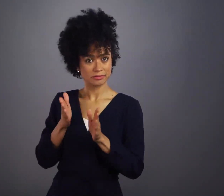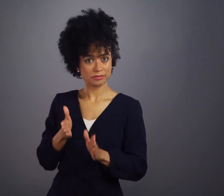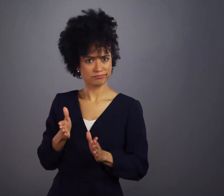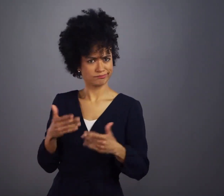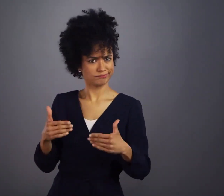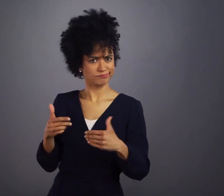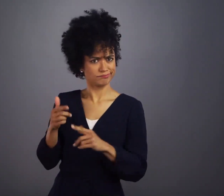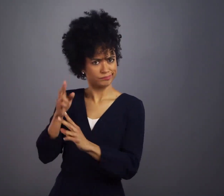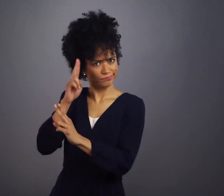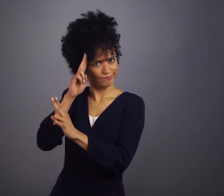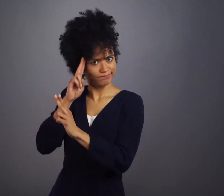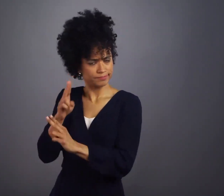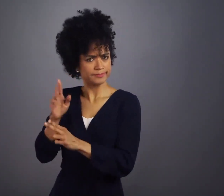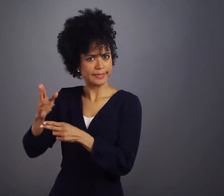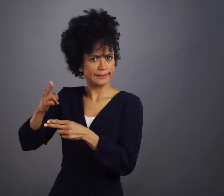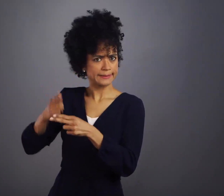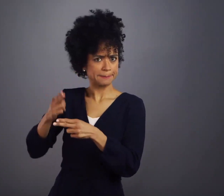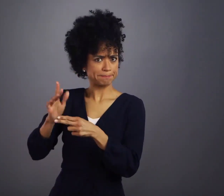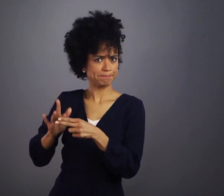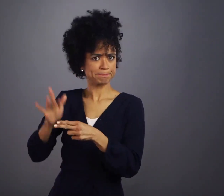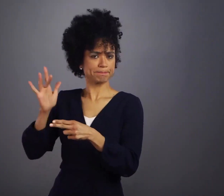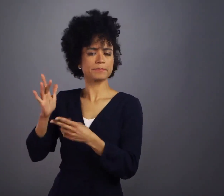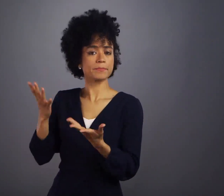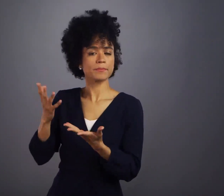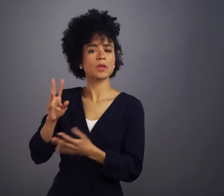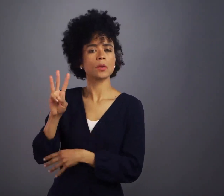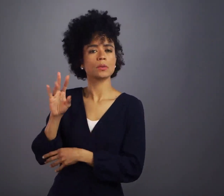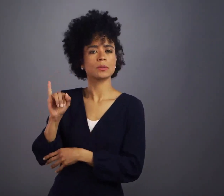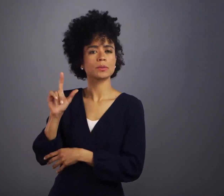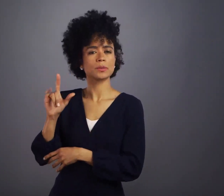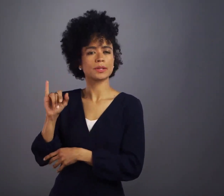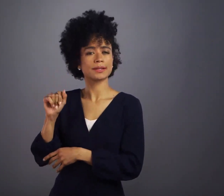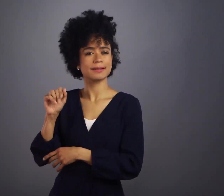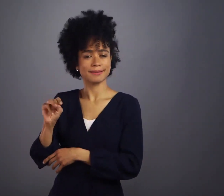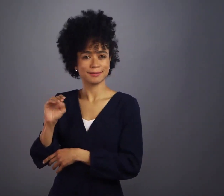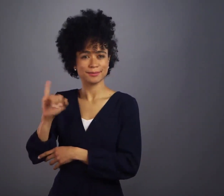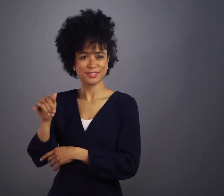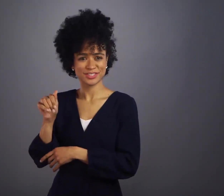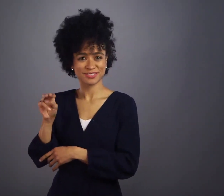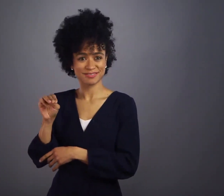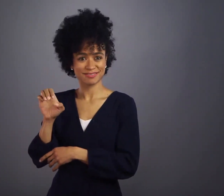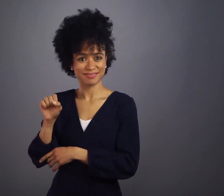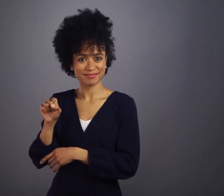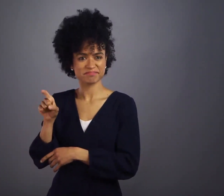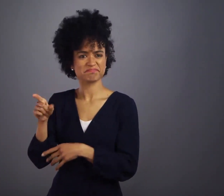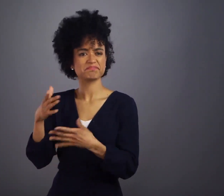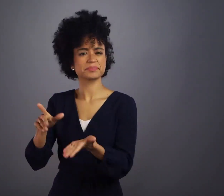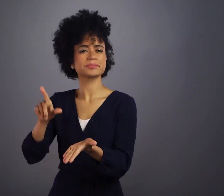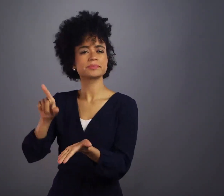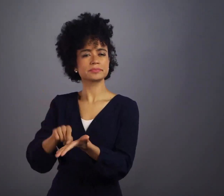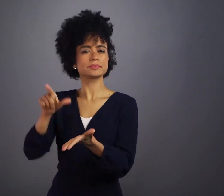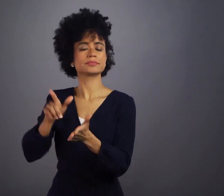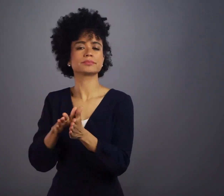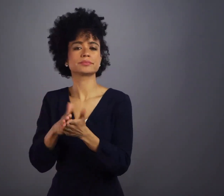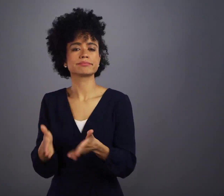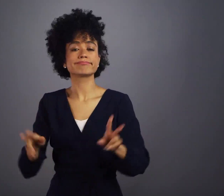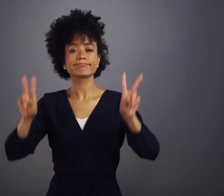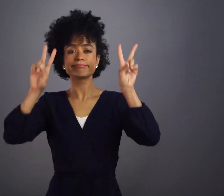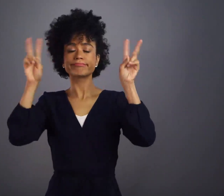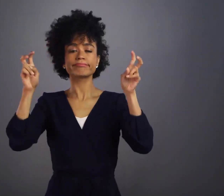The distinguished American psychologist, William James, in his book “Varieties of Religious Experience,”